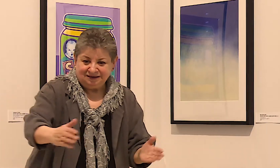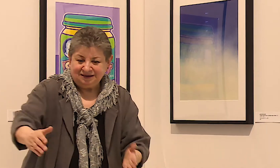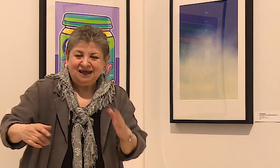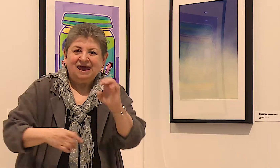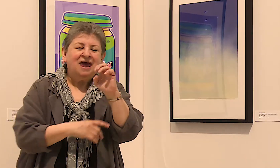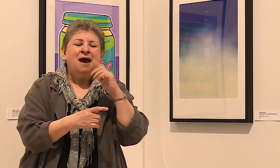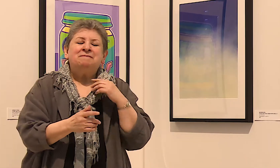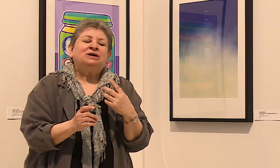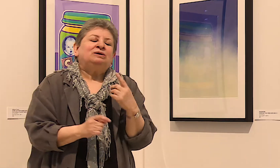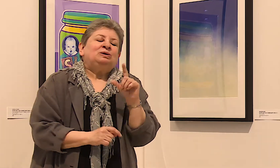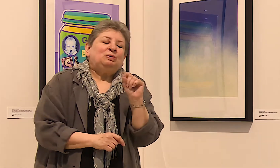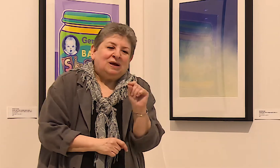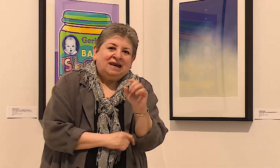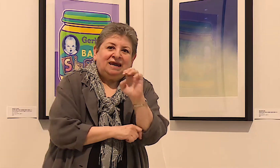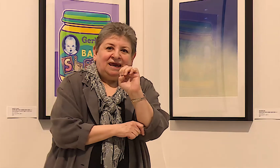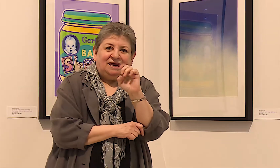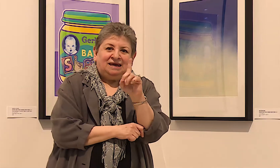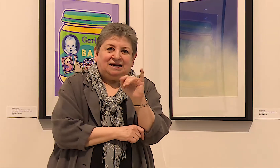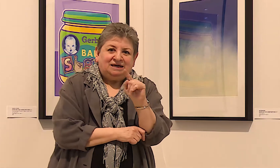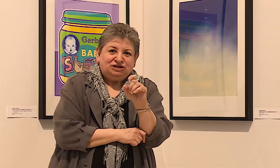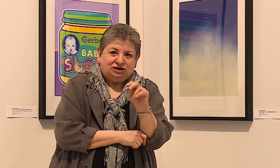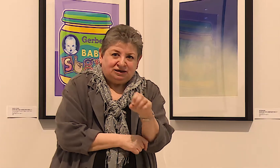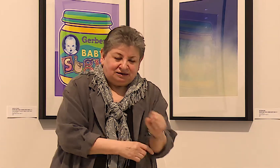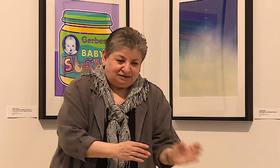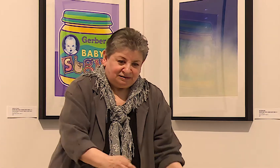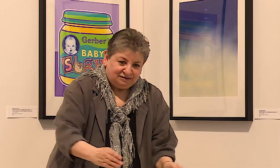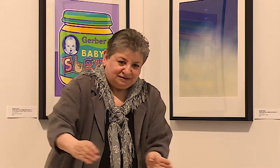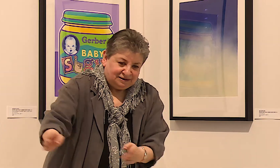And they weren't copies but editions.